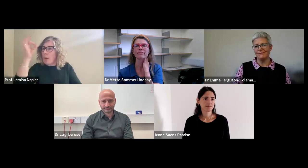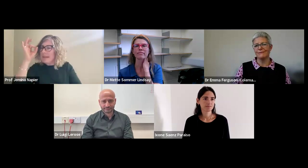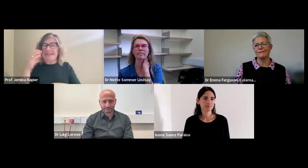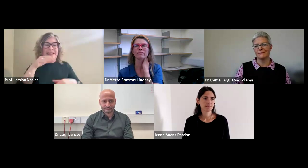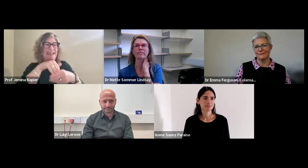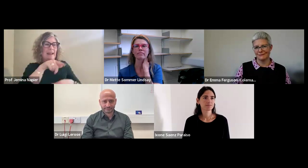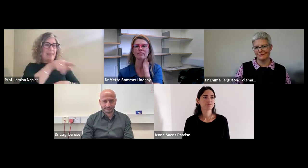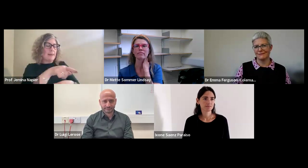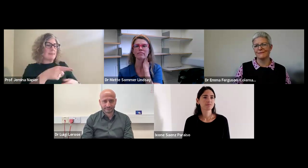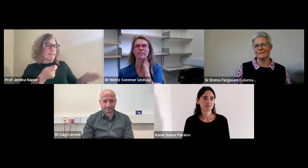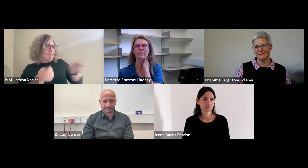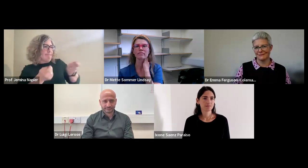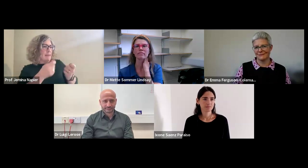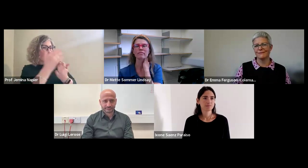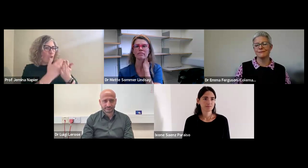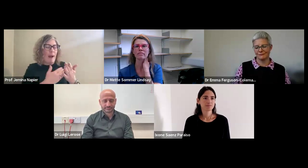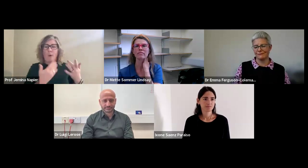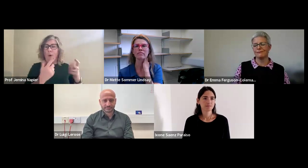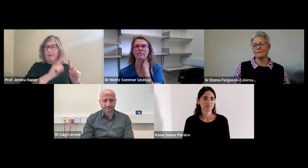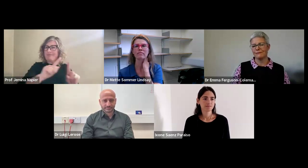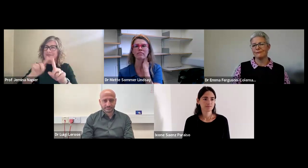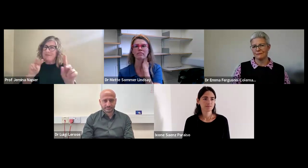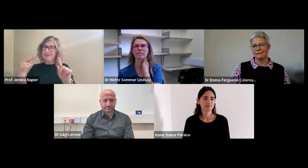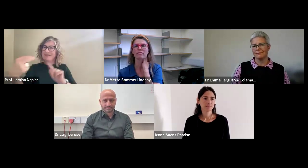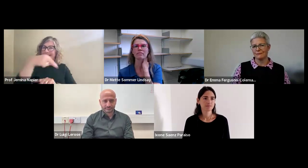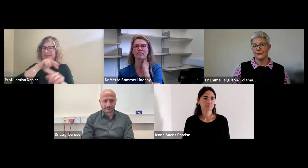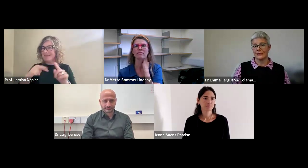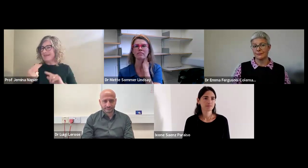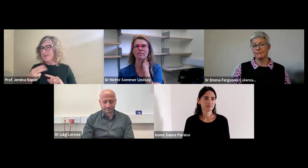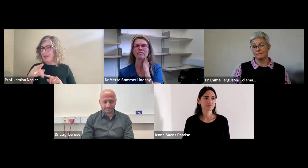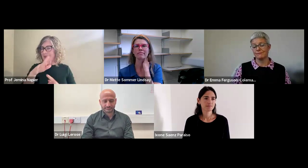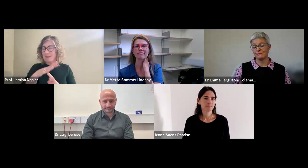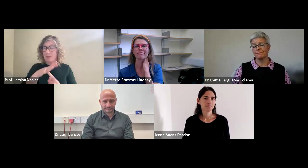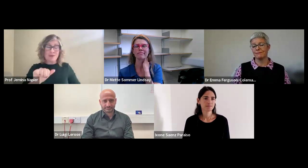in research in deaf communities, but becoming involved in a curriculum development, going